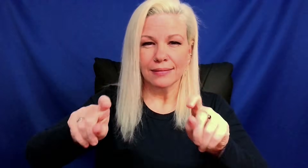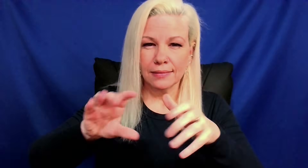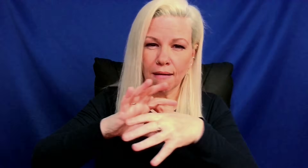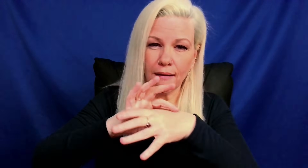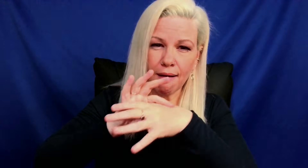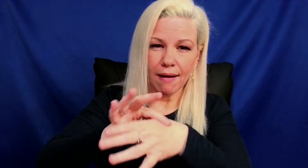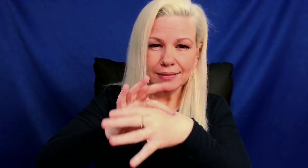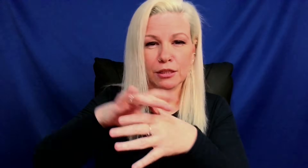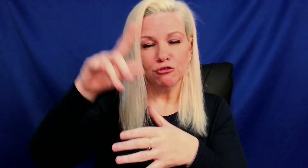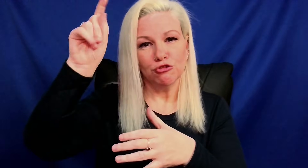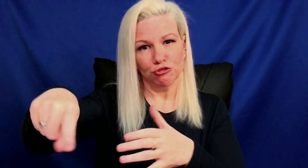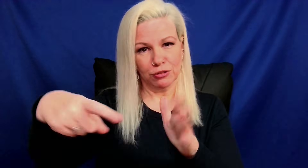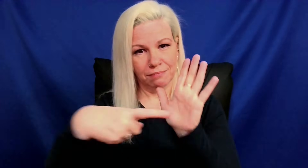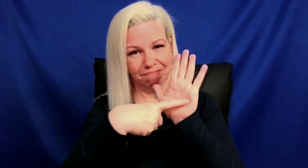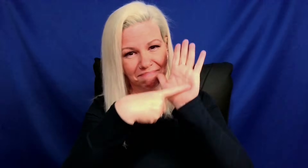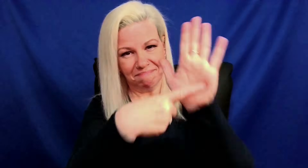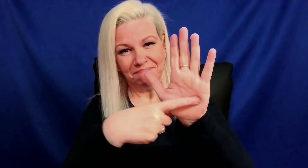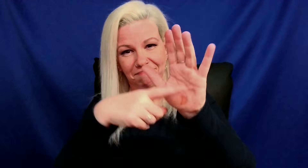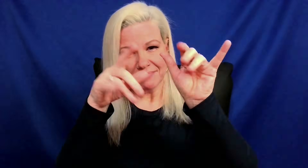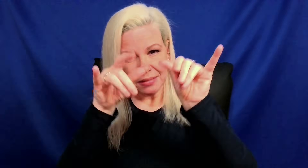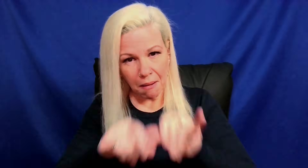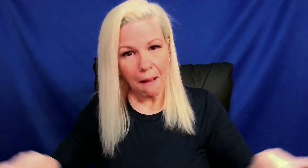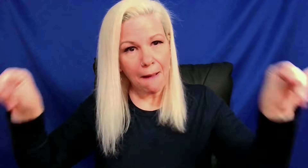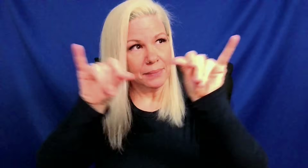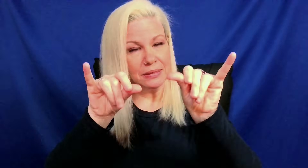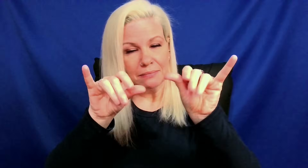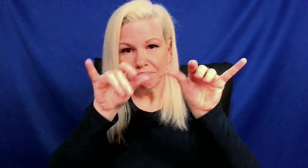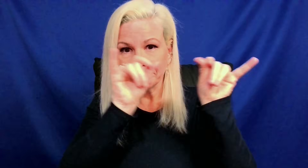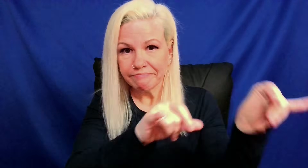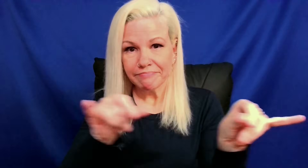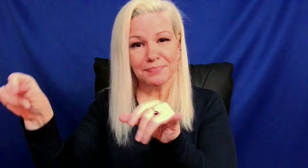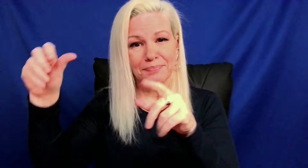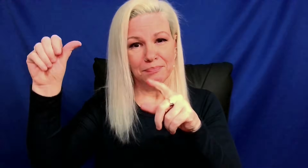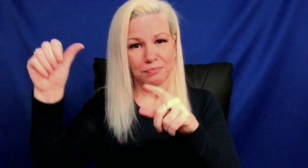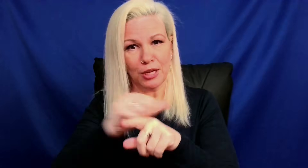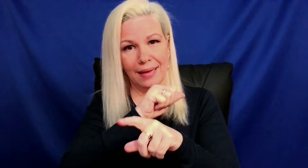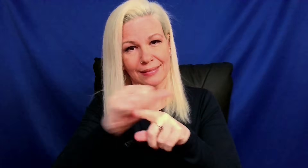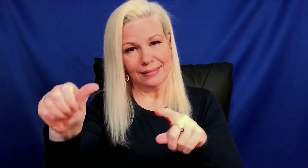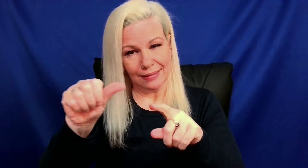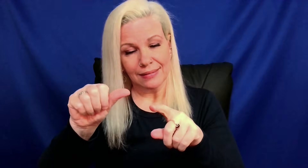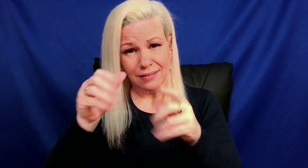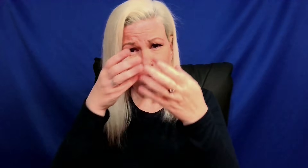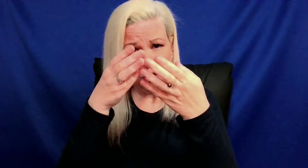across the field, not niche or regional norms.